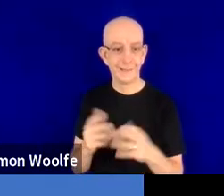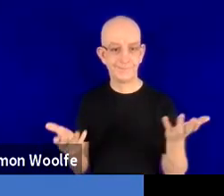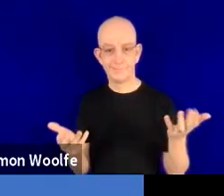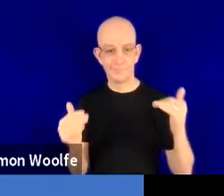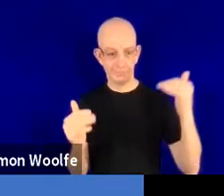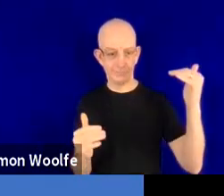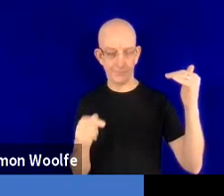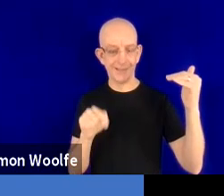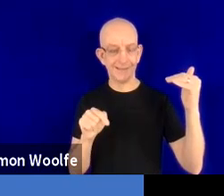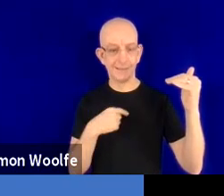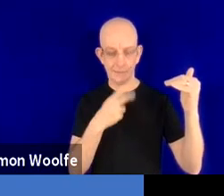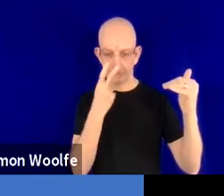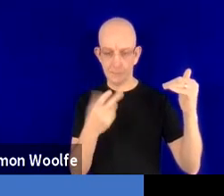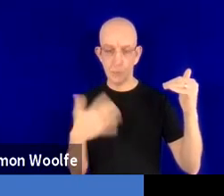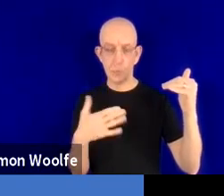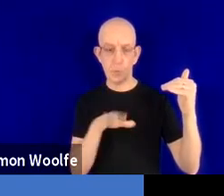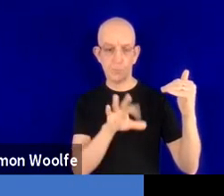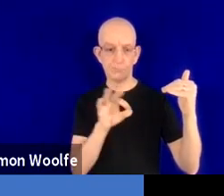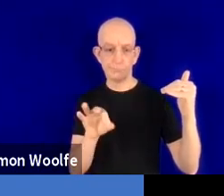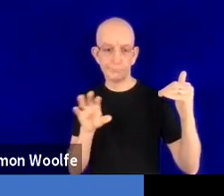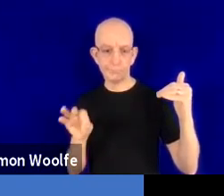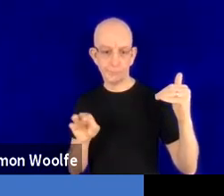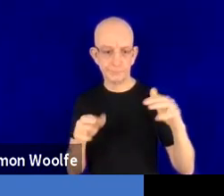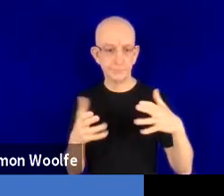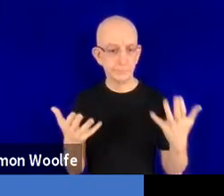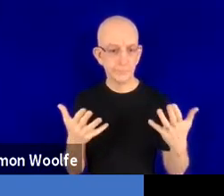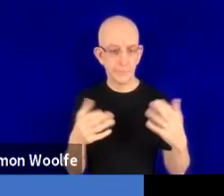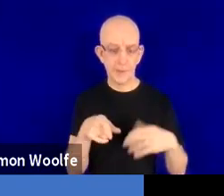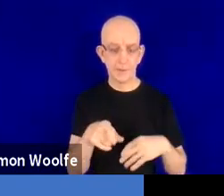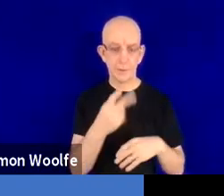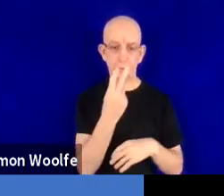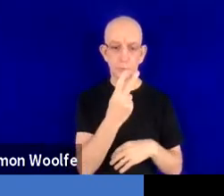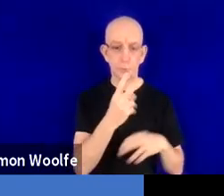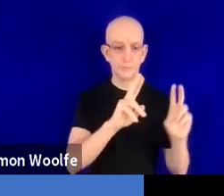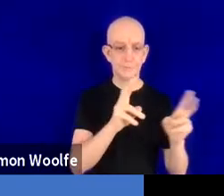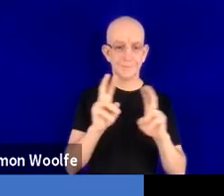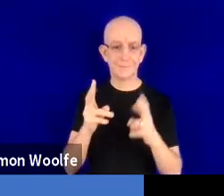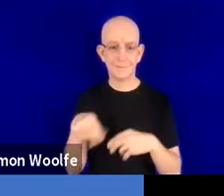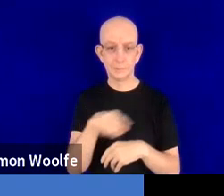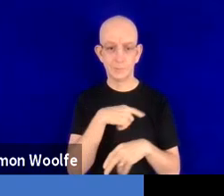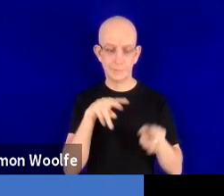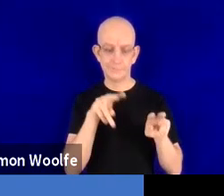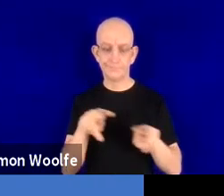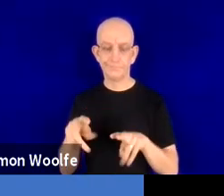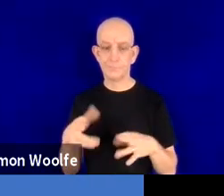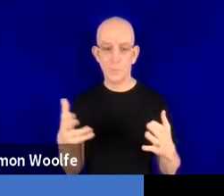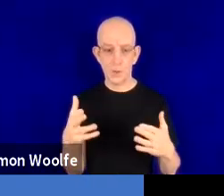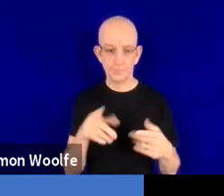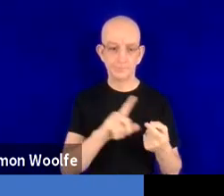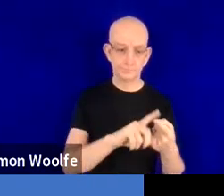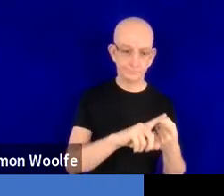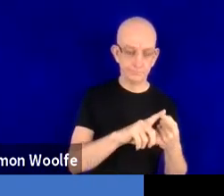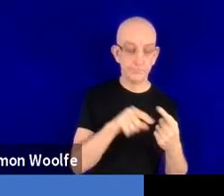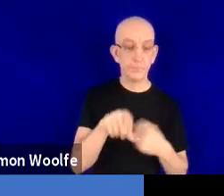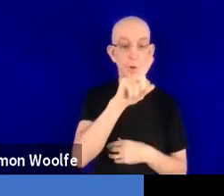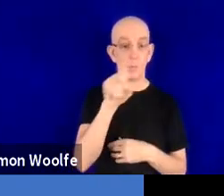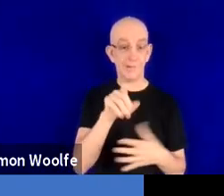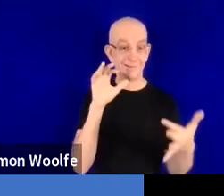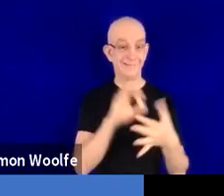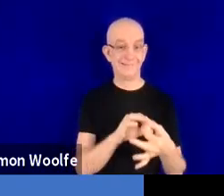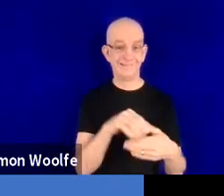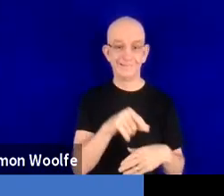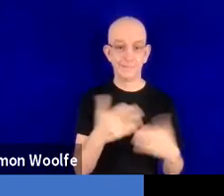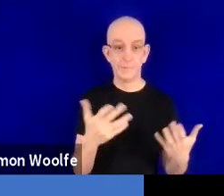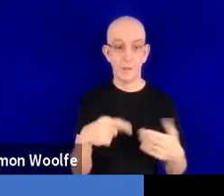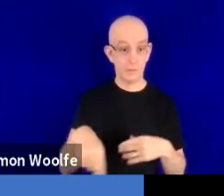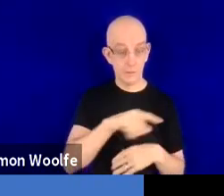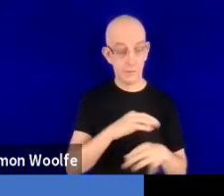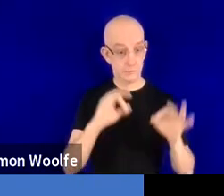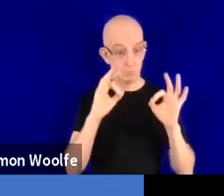So one question is really looking at the readiness of existing social protection systems and the nature of social protection for persons with disabilities in place before the crisis